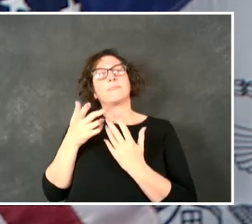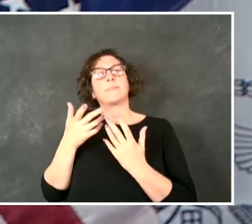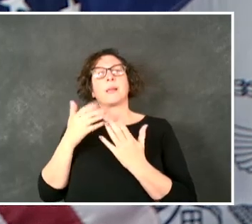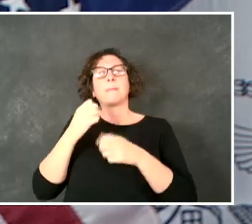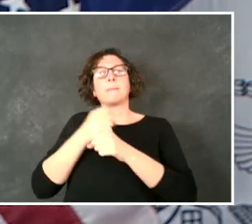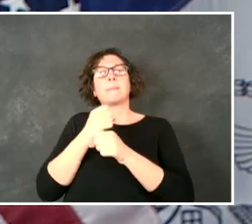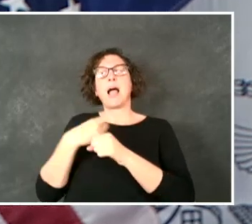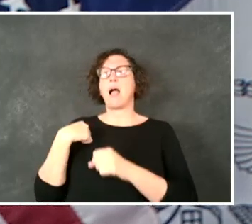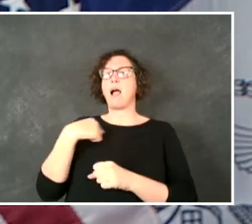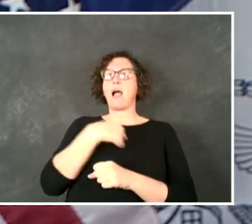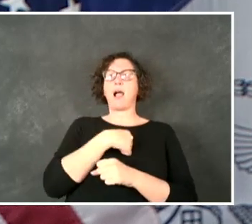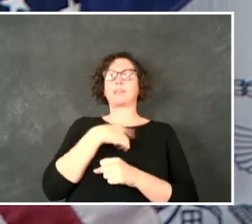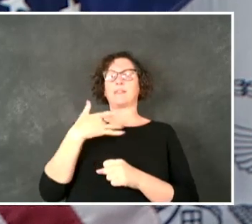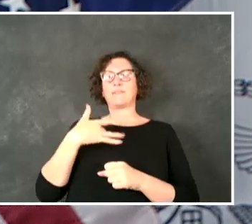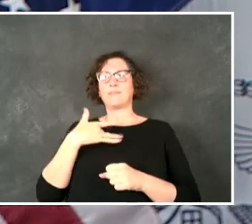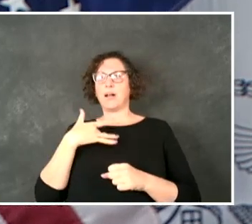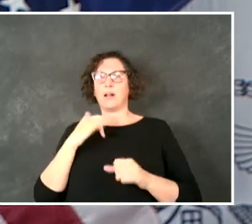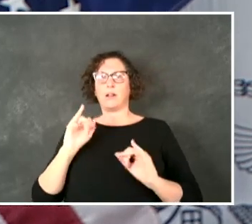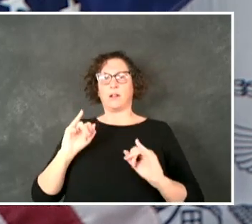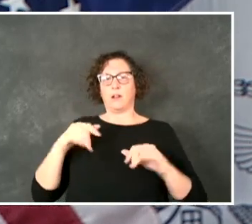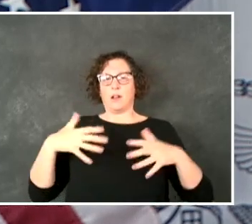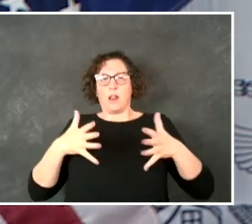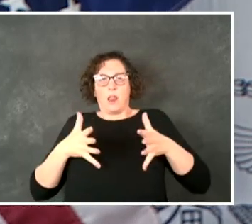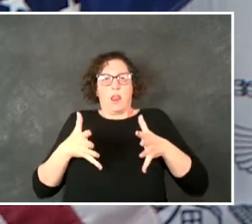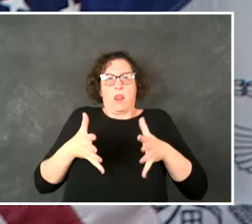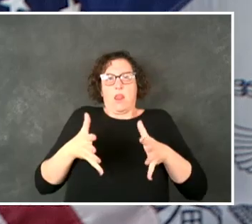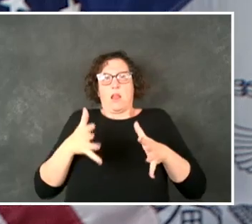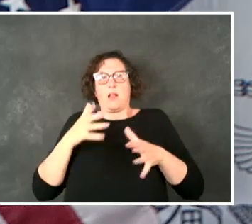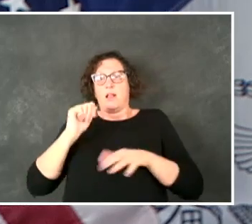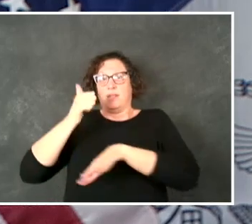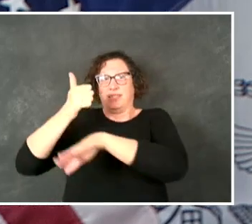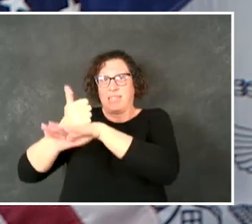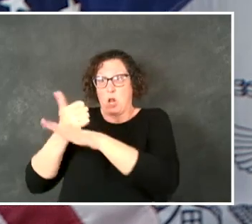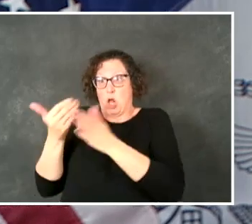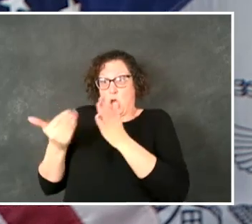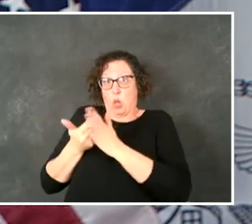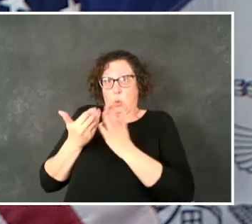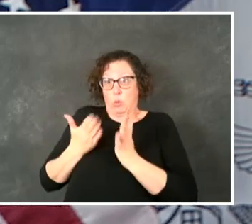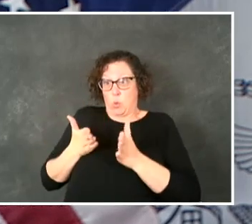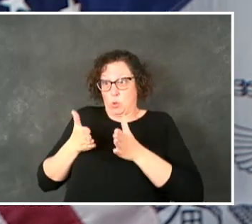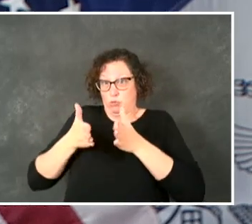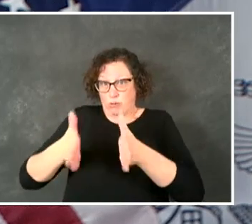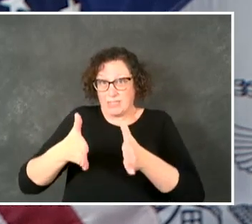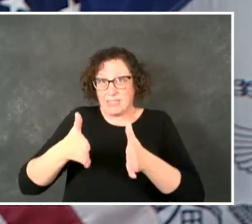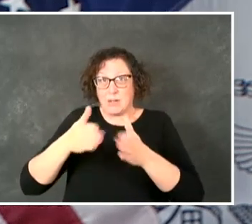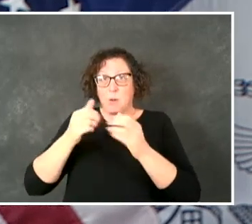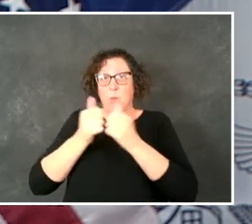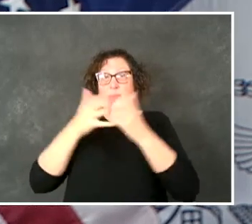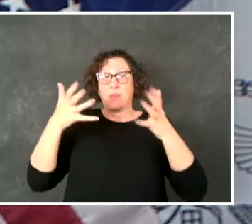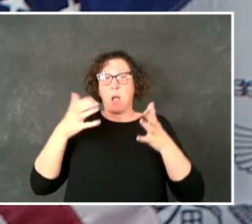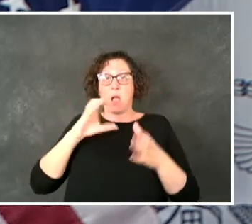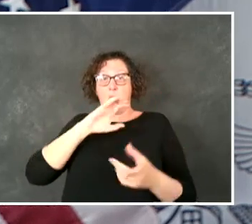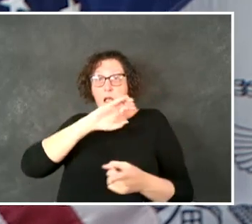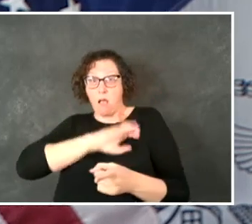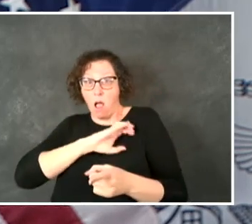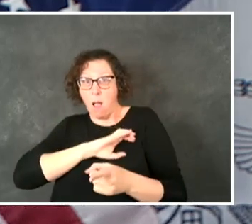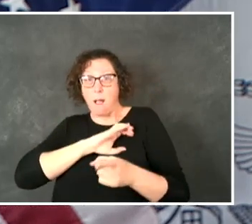CAUTIOS UWHEN IT COMES TO TRUSTING THAT IF YOU CREATE A TSIUIATON WHETHER OR NOT